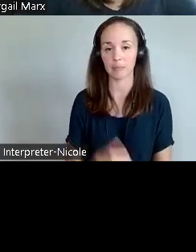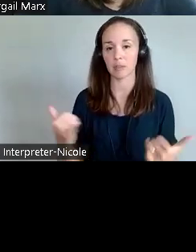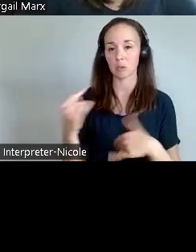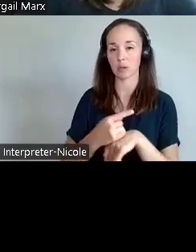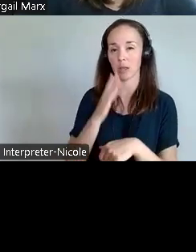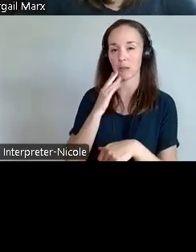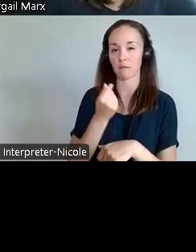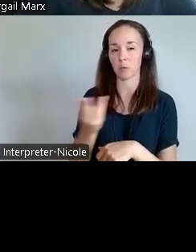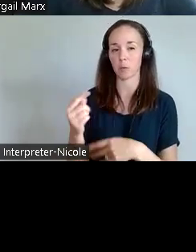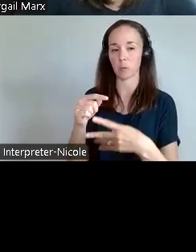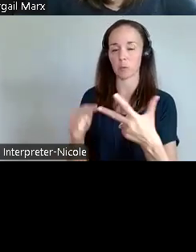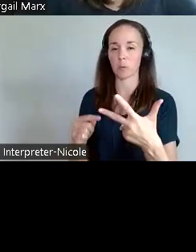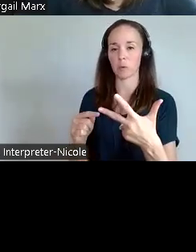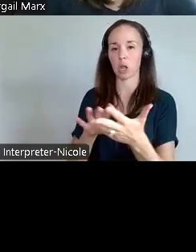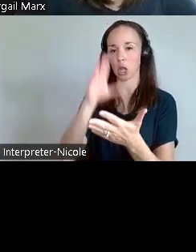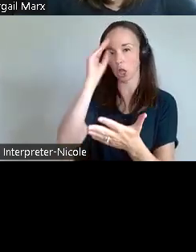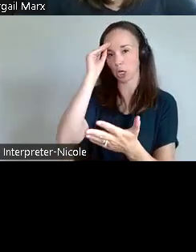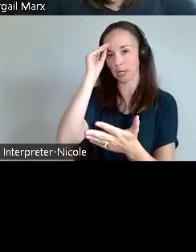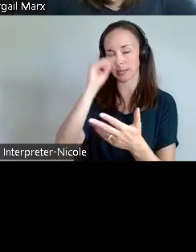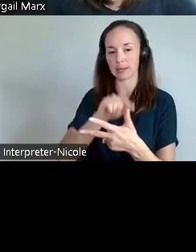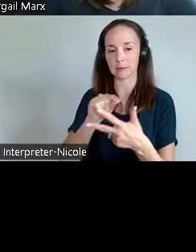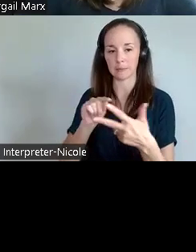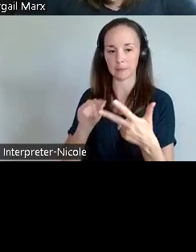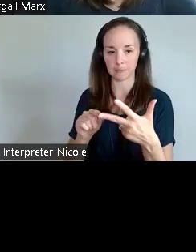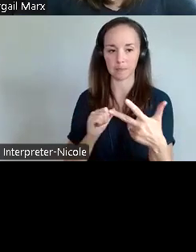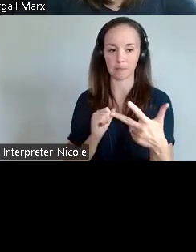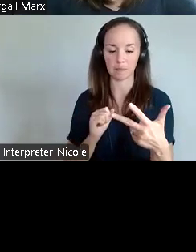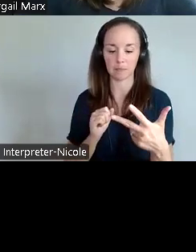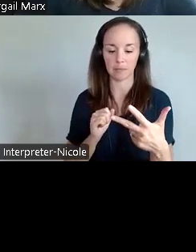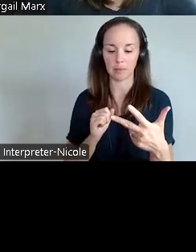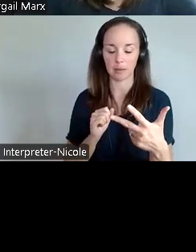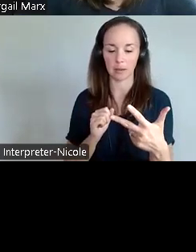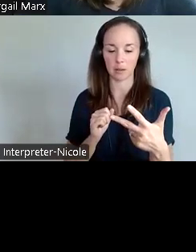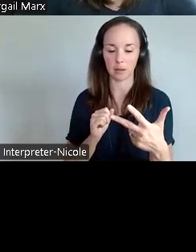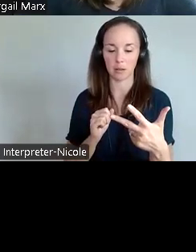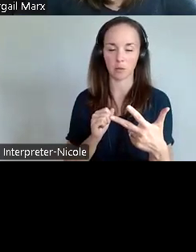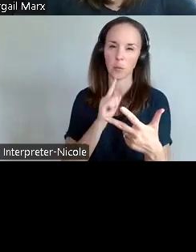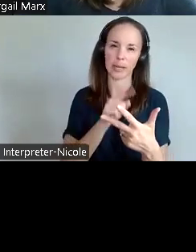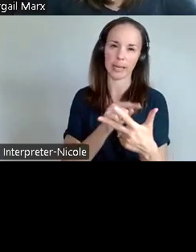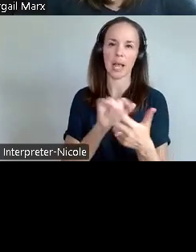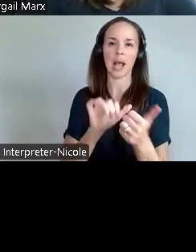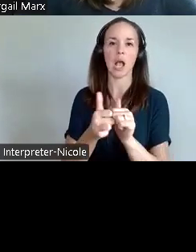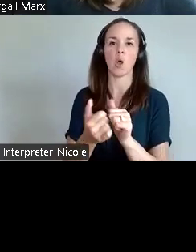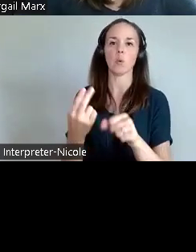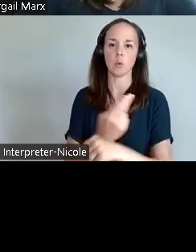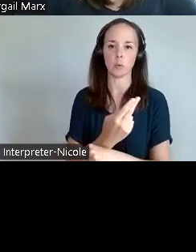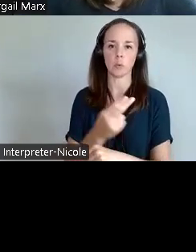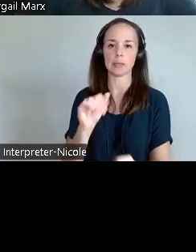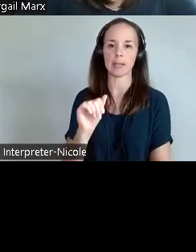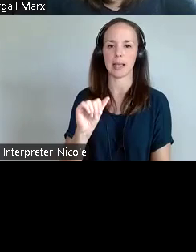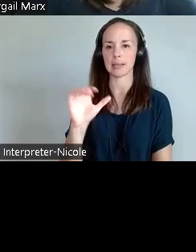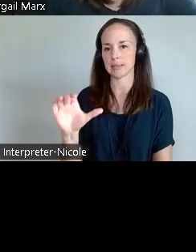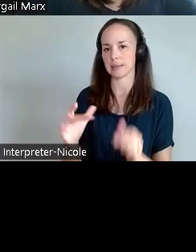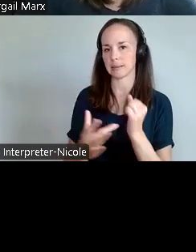First we're going to talk about three applications of AAC technology, so we're going to talk about